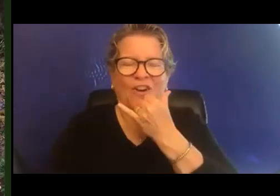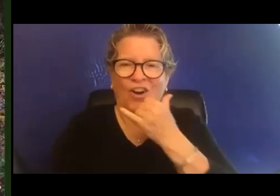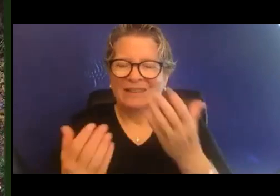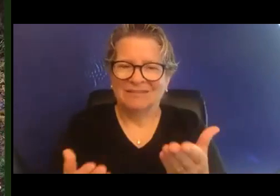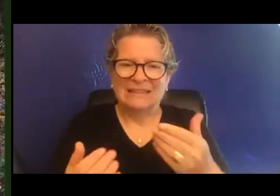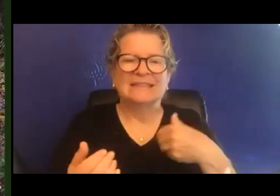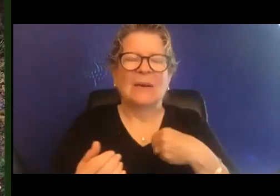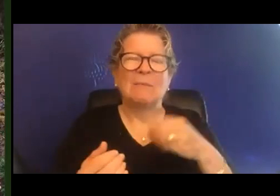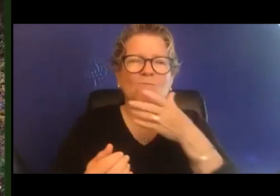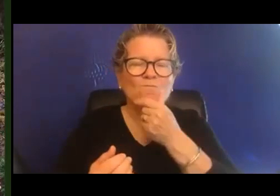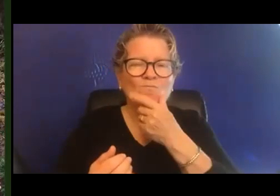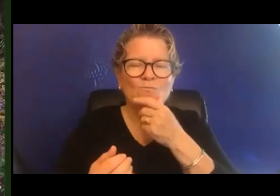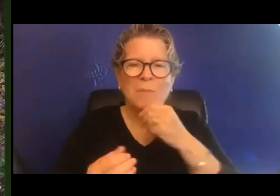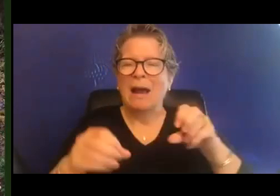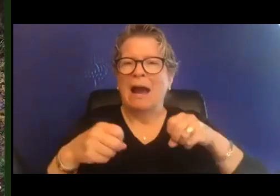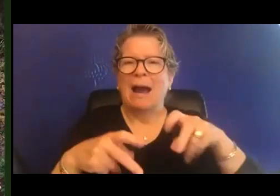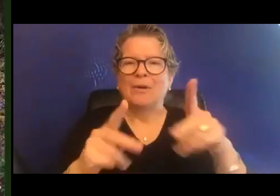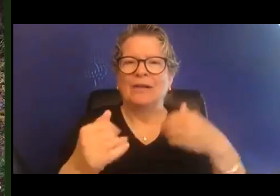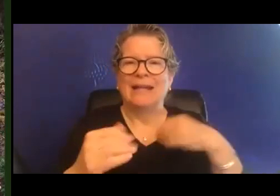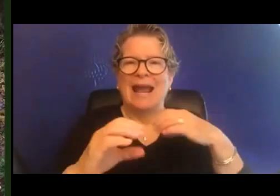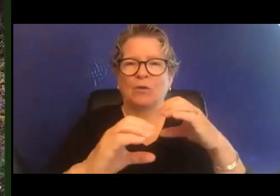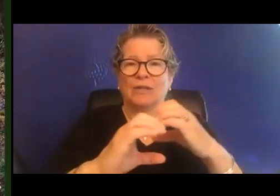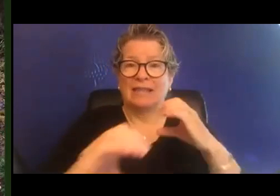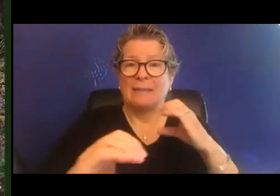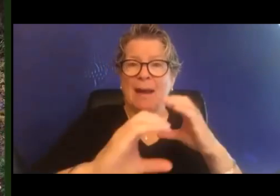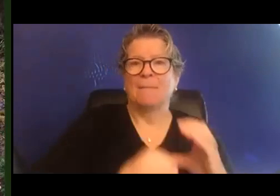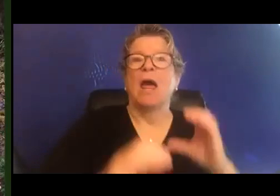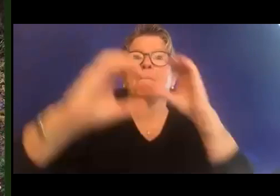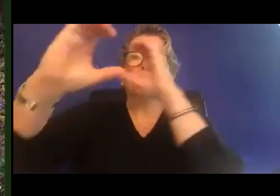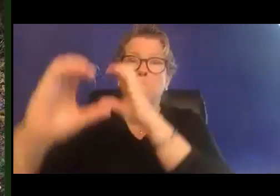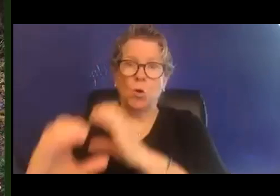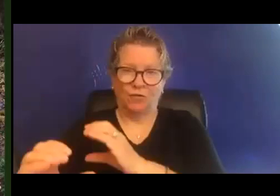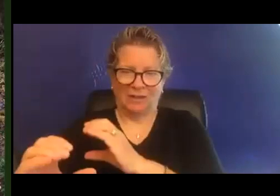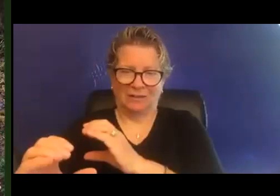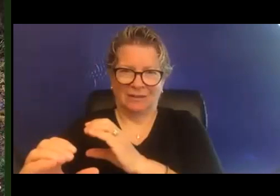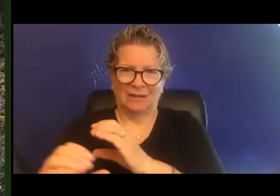move the pipe away from the creek, protecting both the pipe